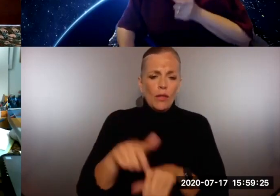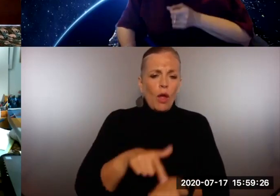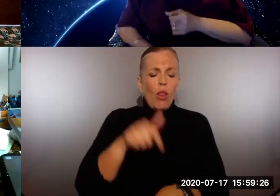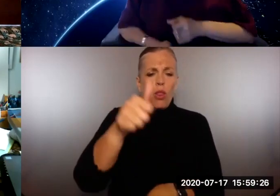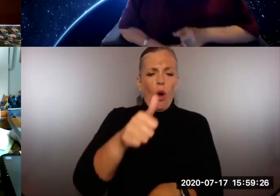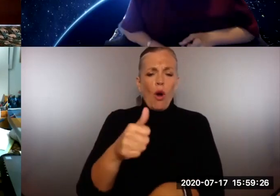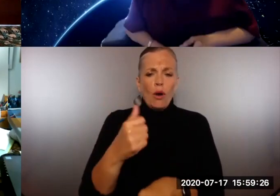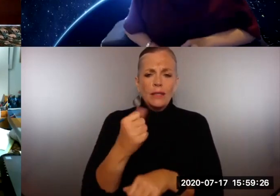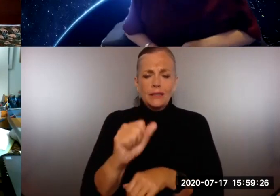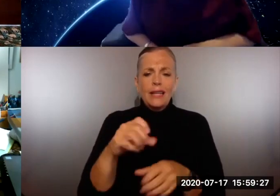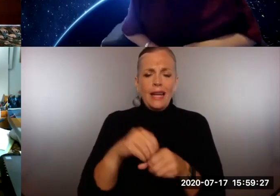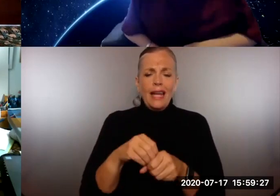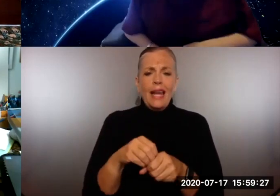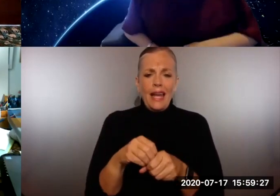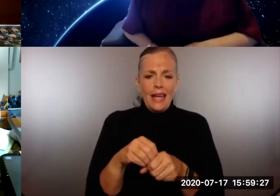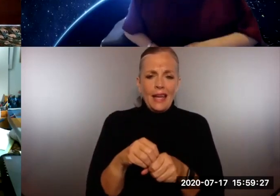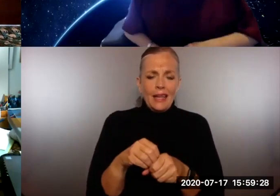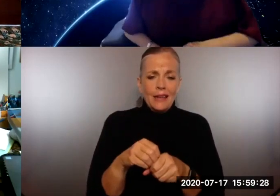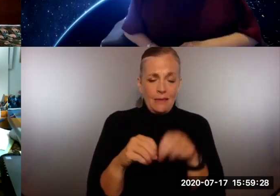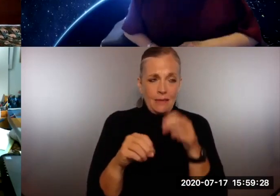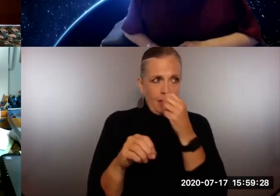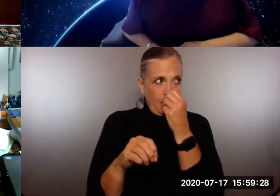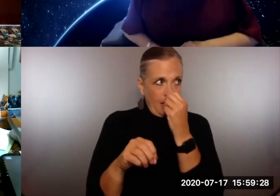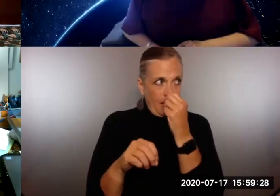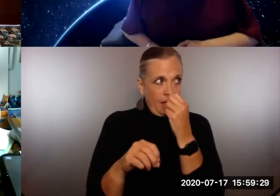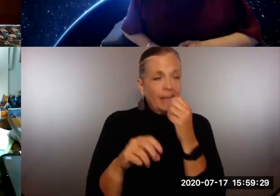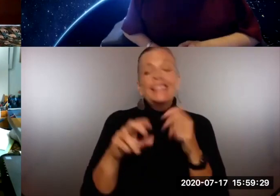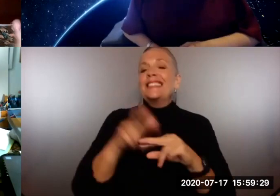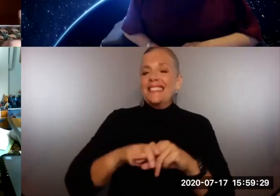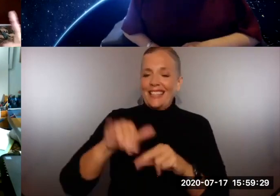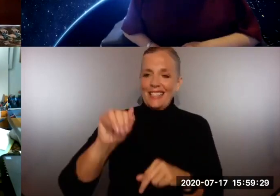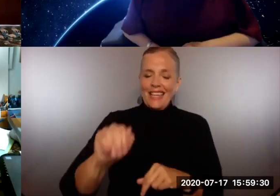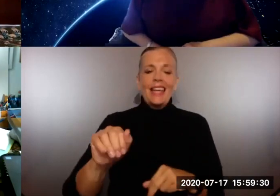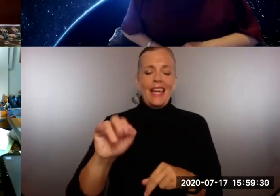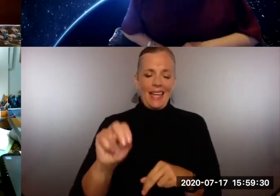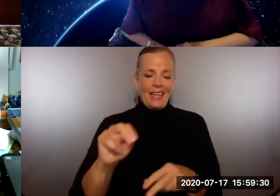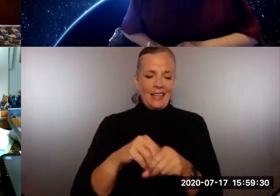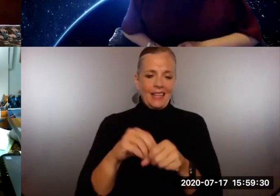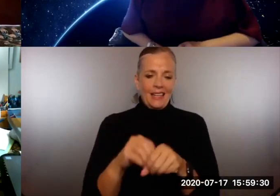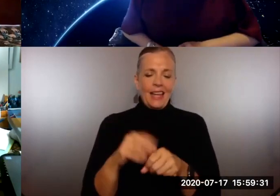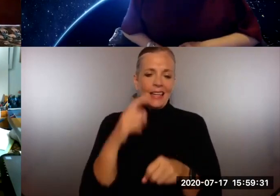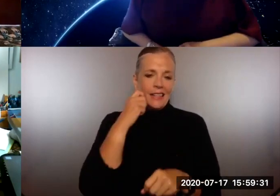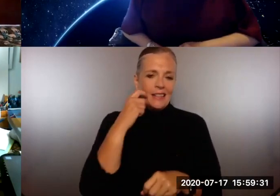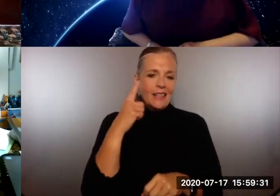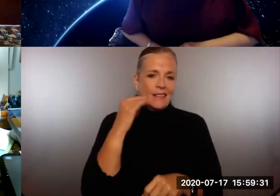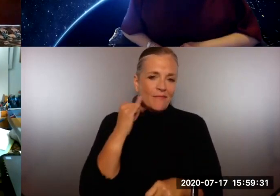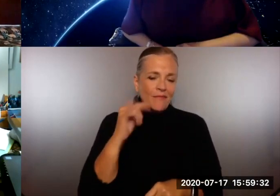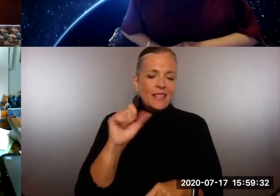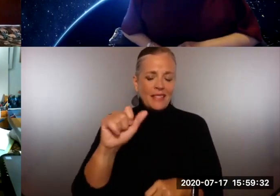lasting 28 days at the San Francisco federal building. Can you just imagine?